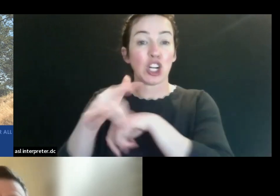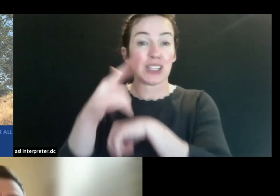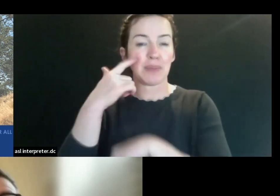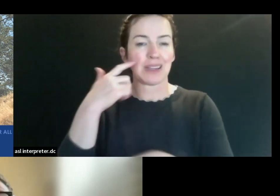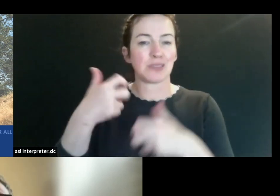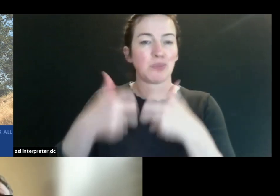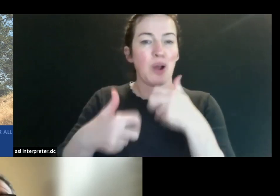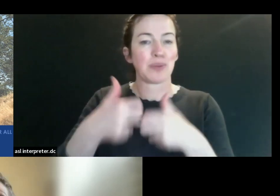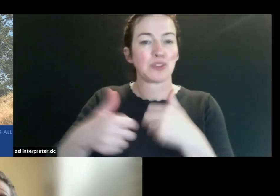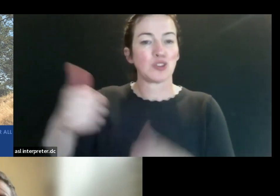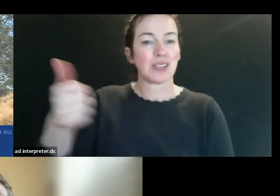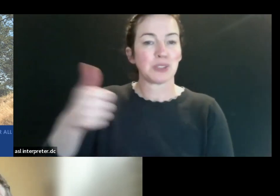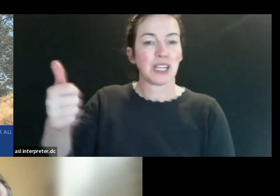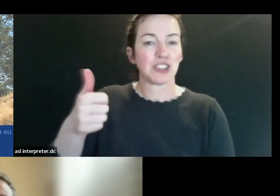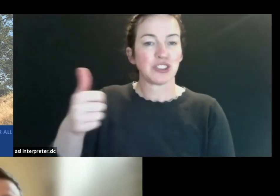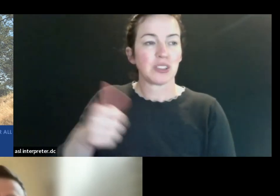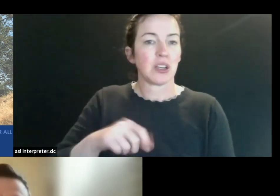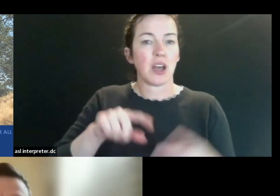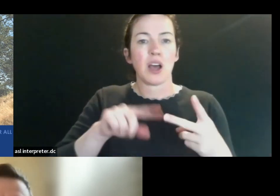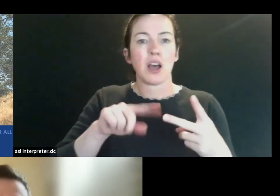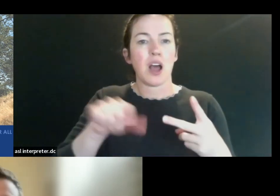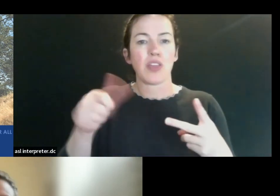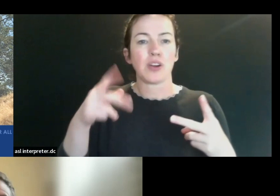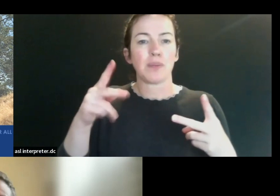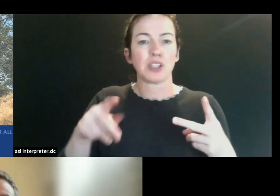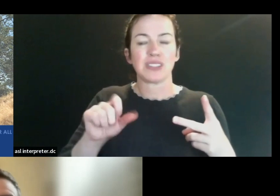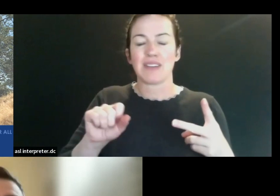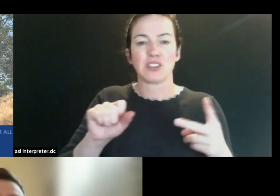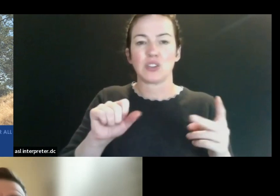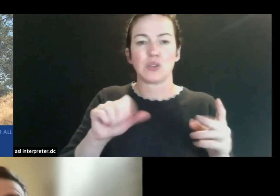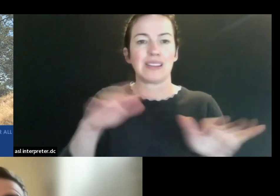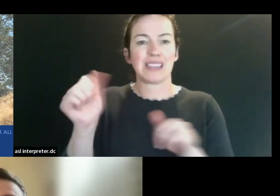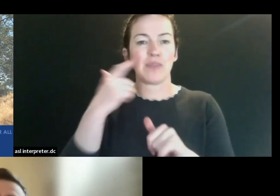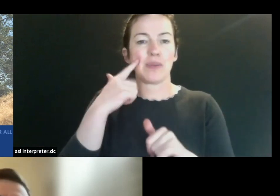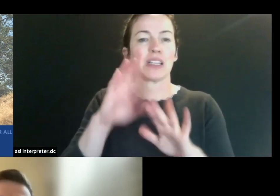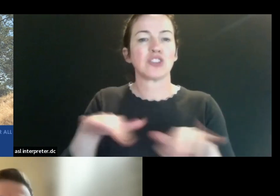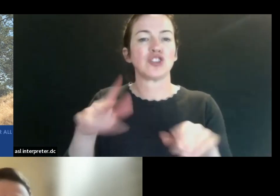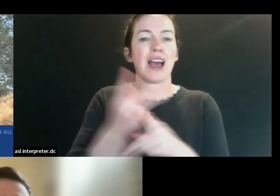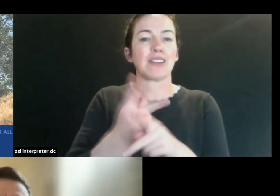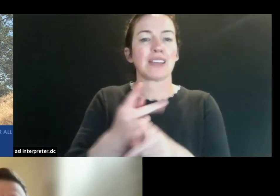issue. One person actually had to drop off because they had childcare needs. So, one